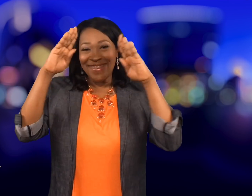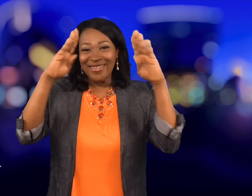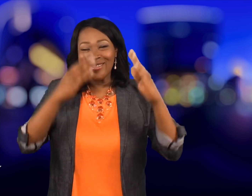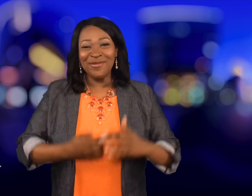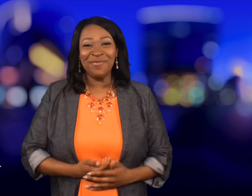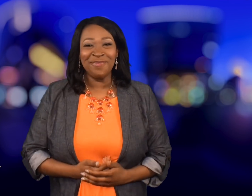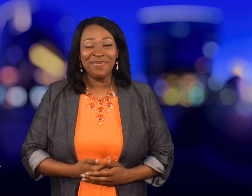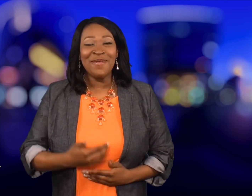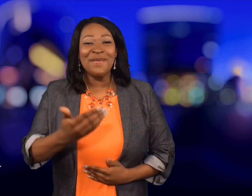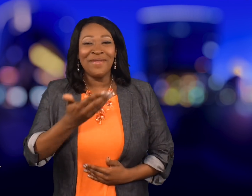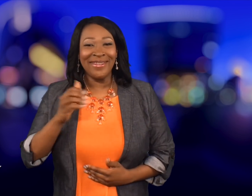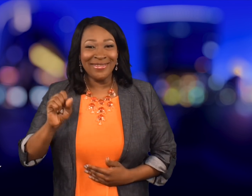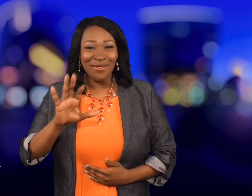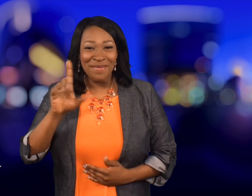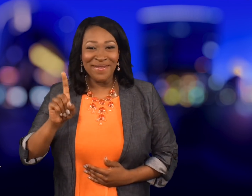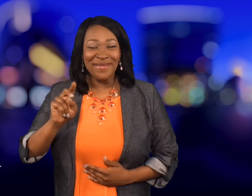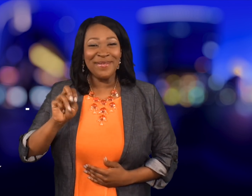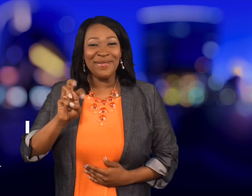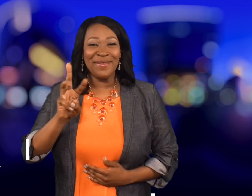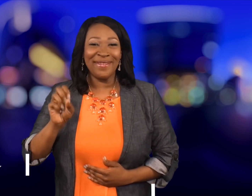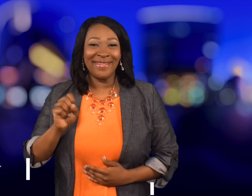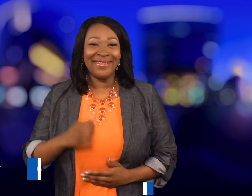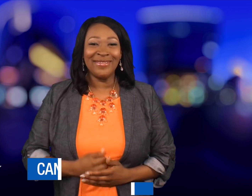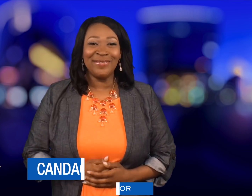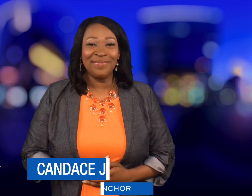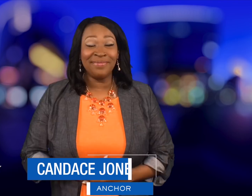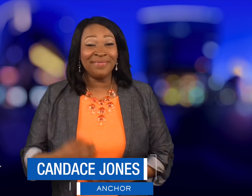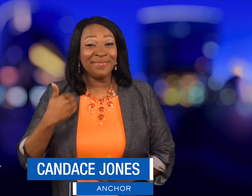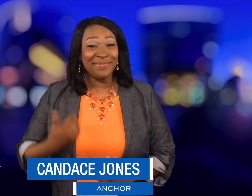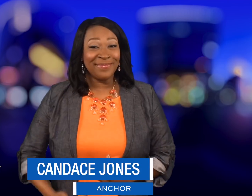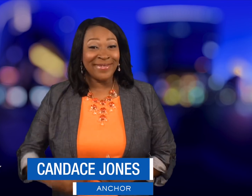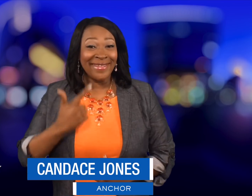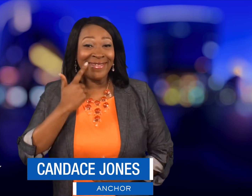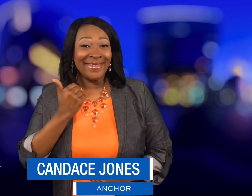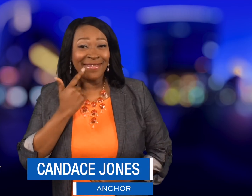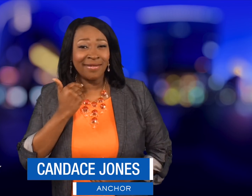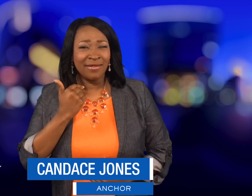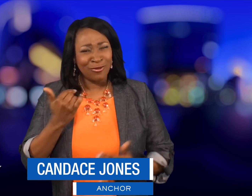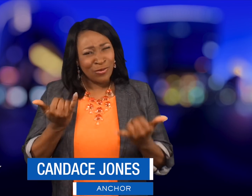Hello everyone. Welcome to Sign1News. I'm Candace Jones.